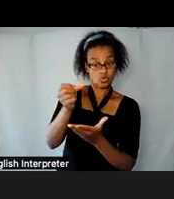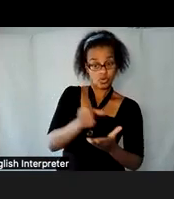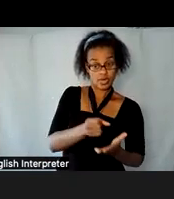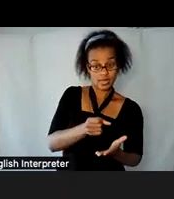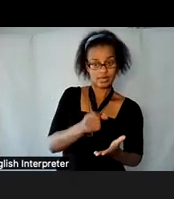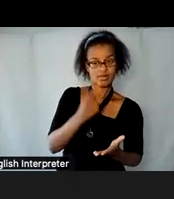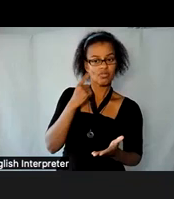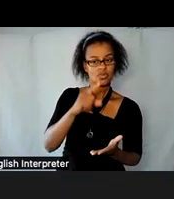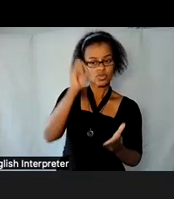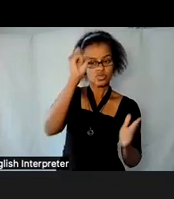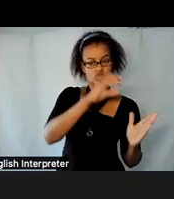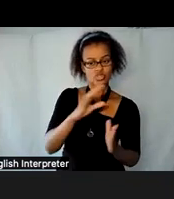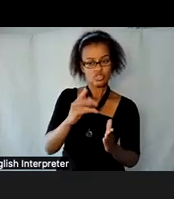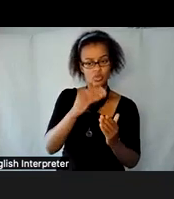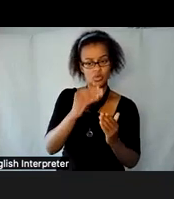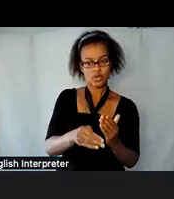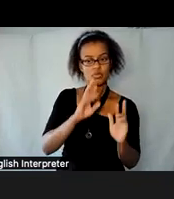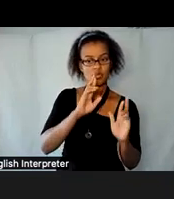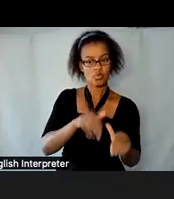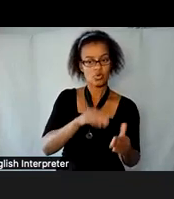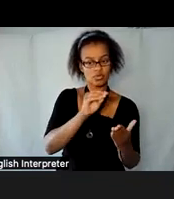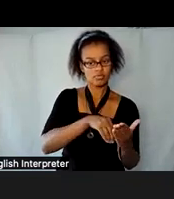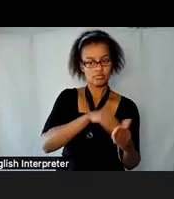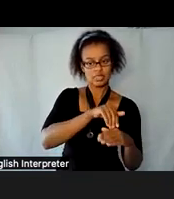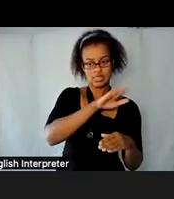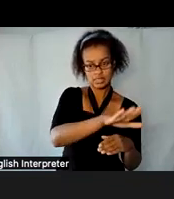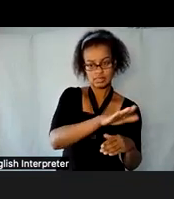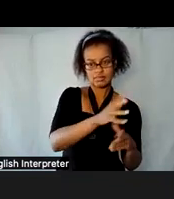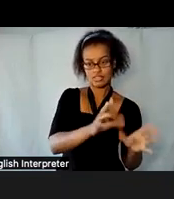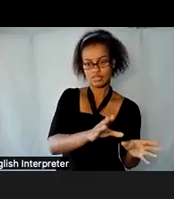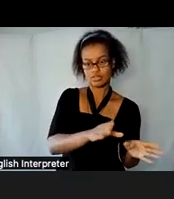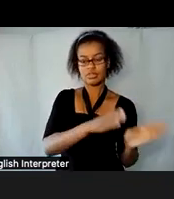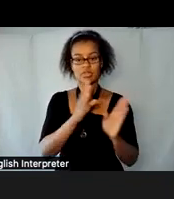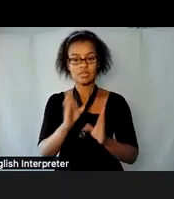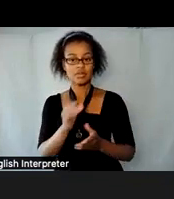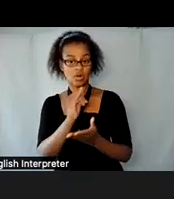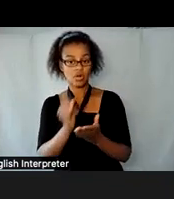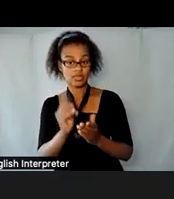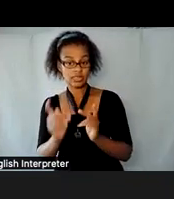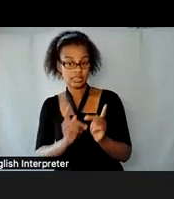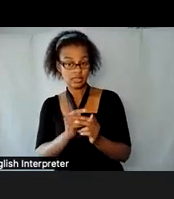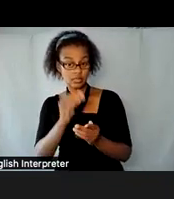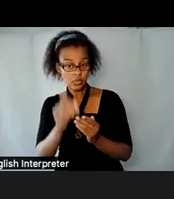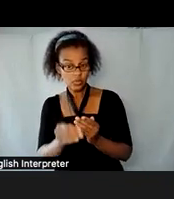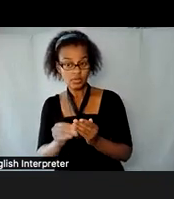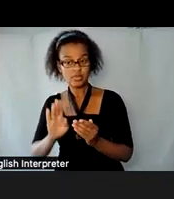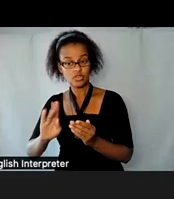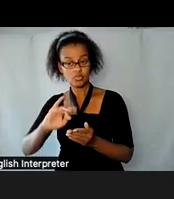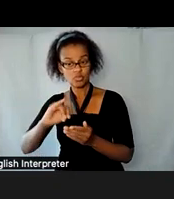In our discipline based programs, you can still have an active project as long as the